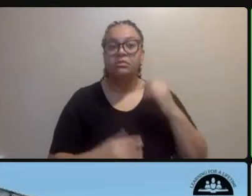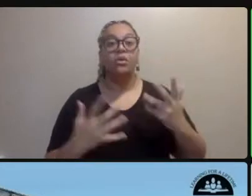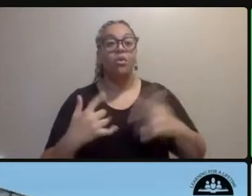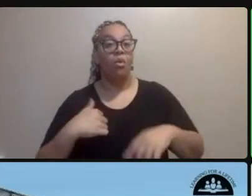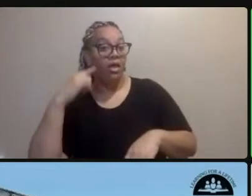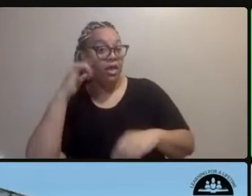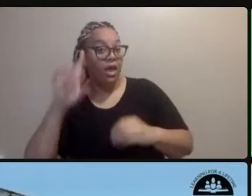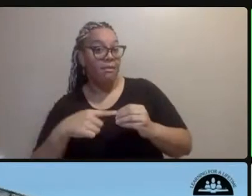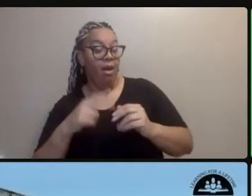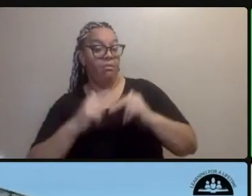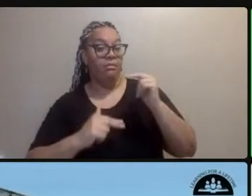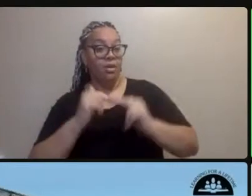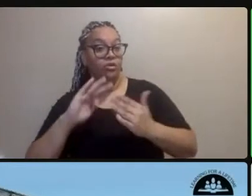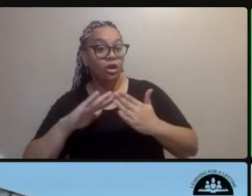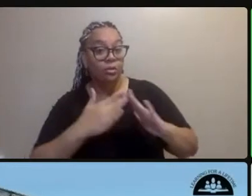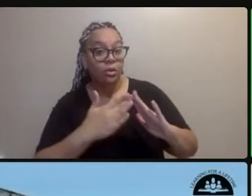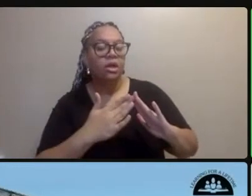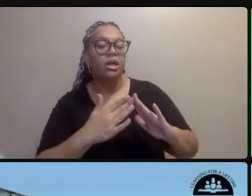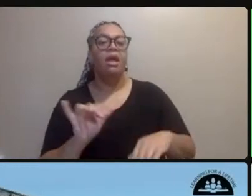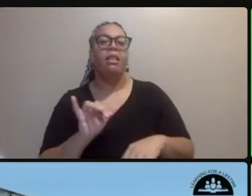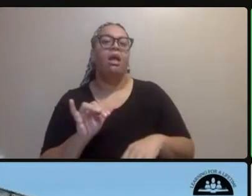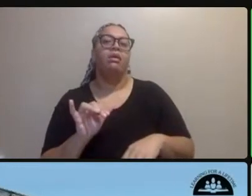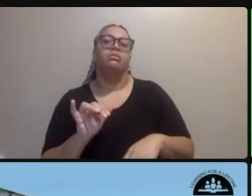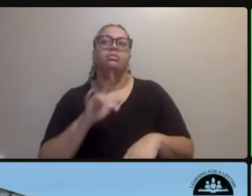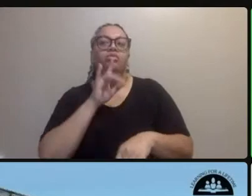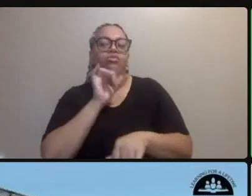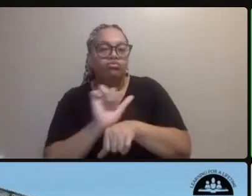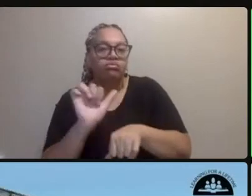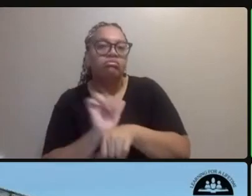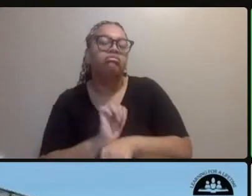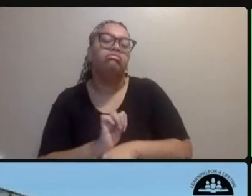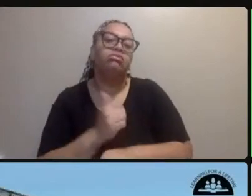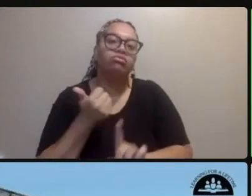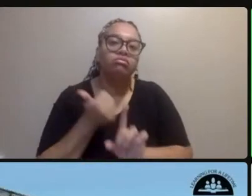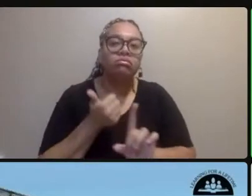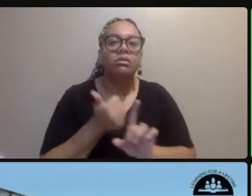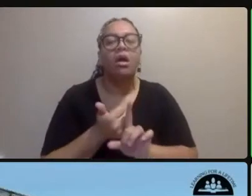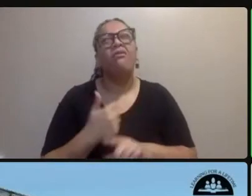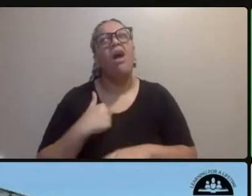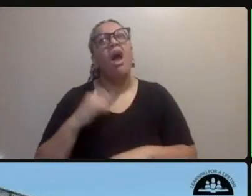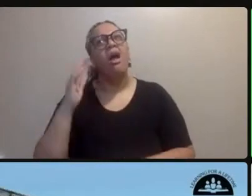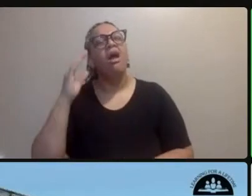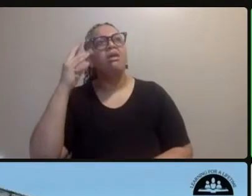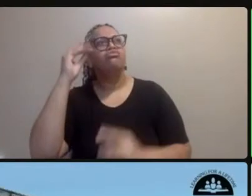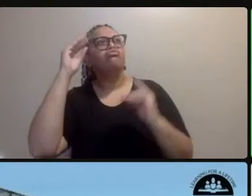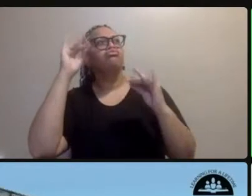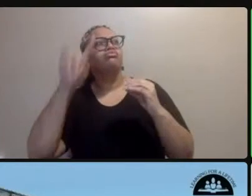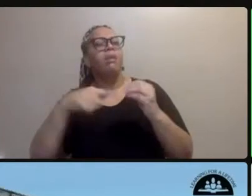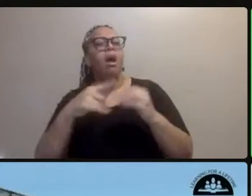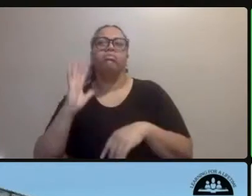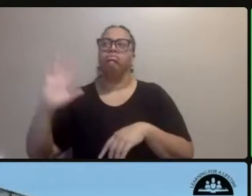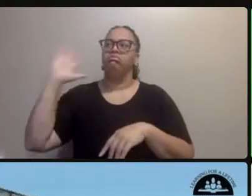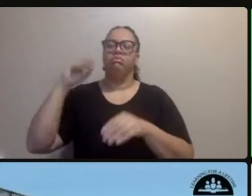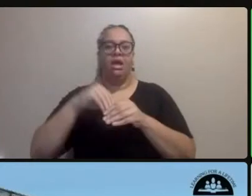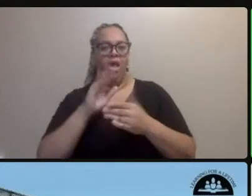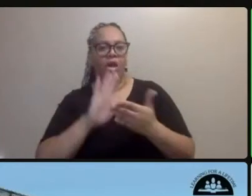SO WHEN I THINK ABOUT